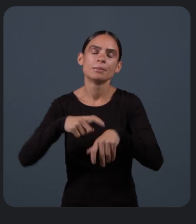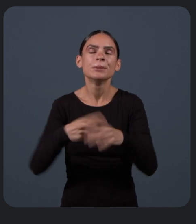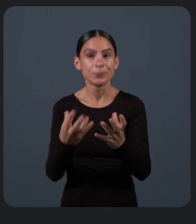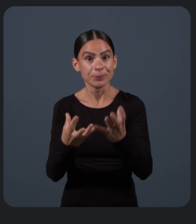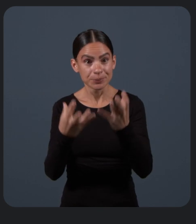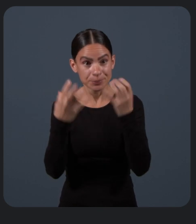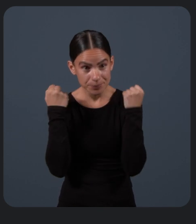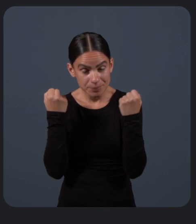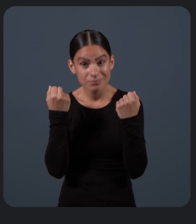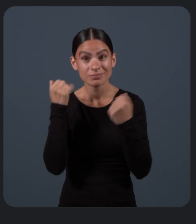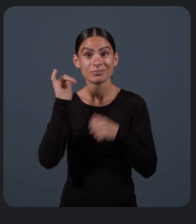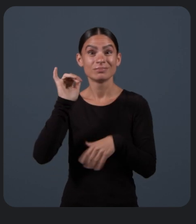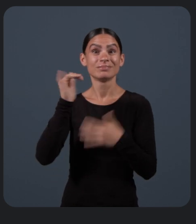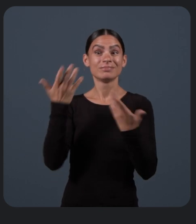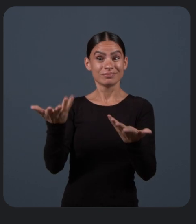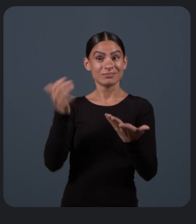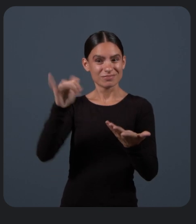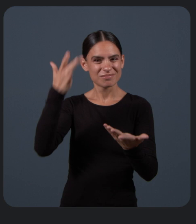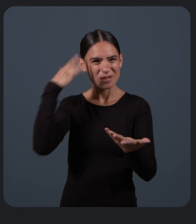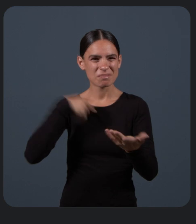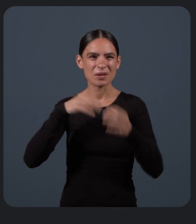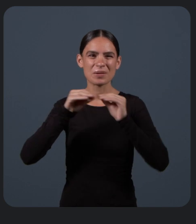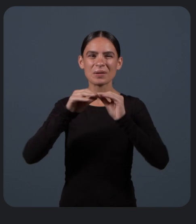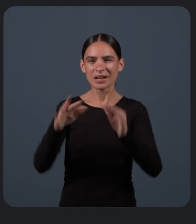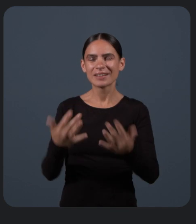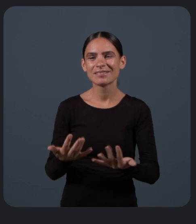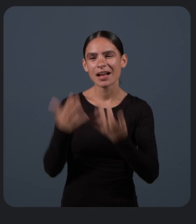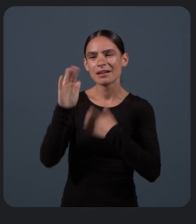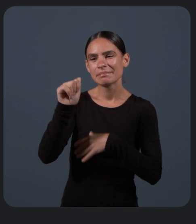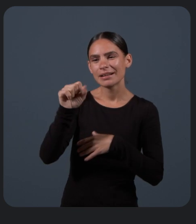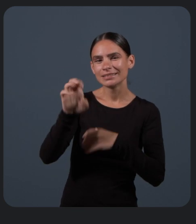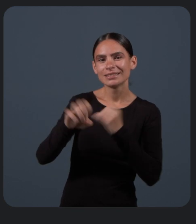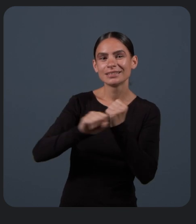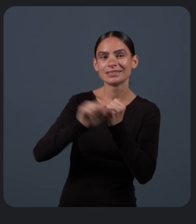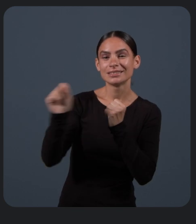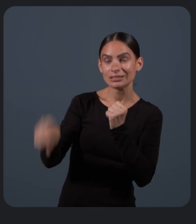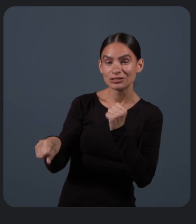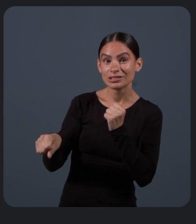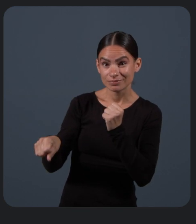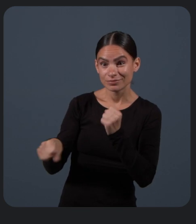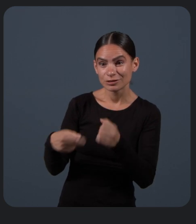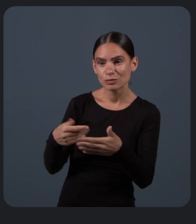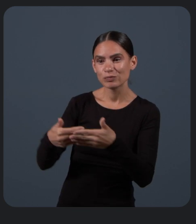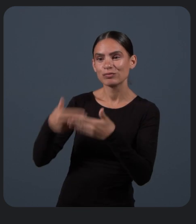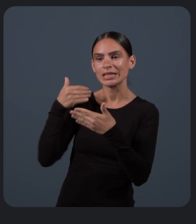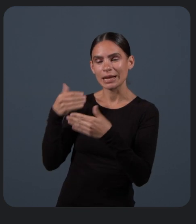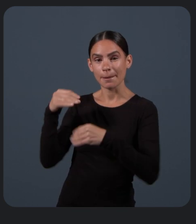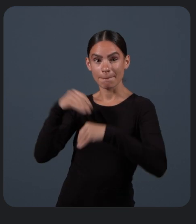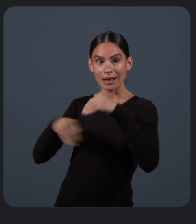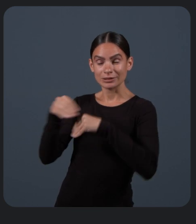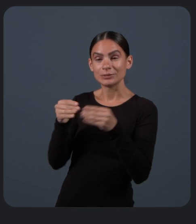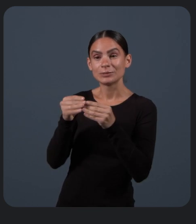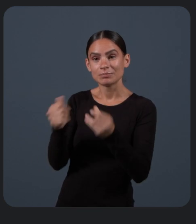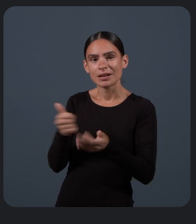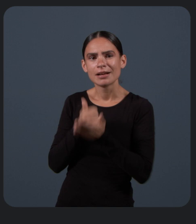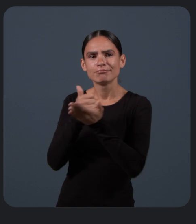And that's why we launched Firebase Extensions, prepackaged solutions that lets you quickly add functionalities